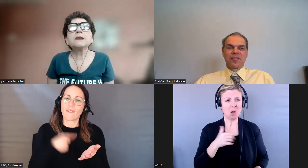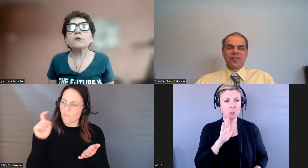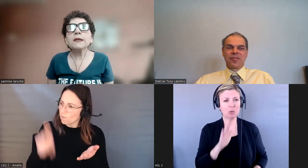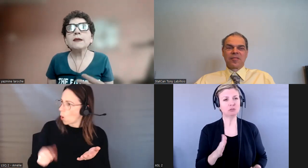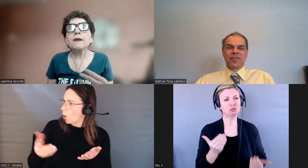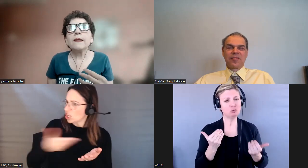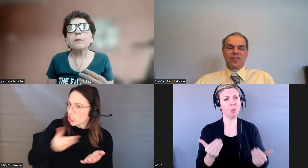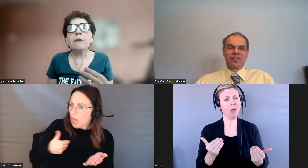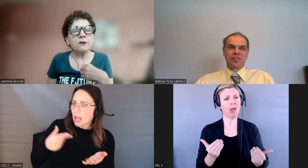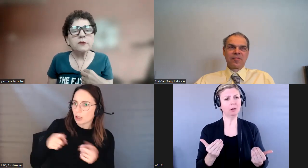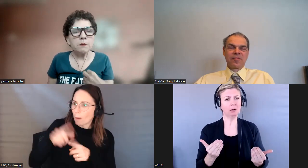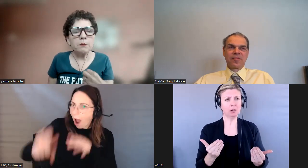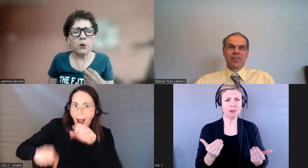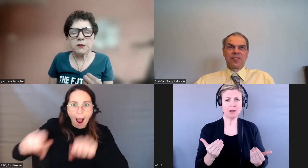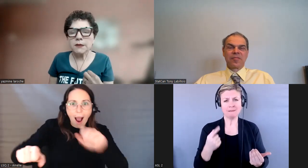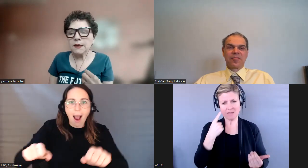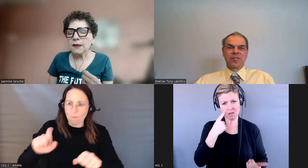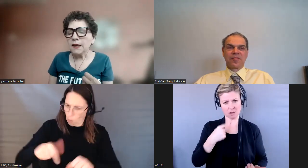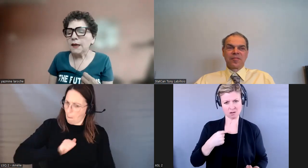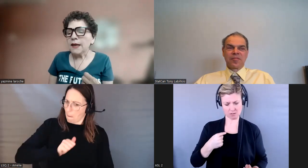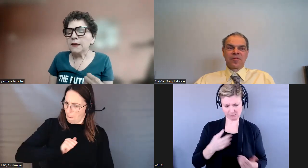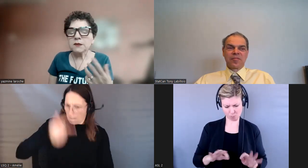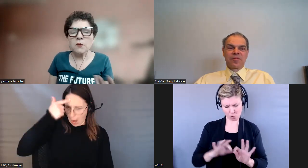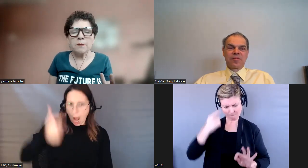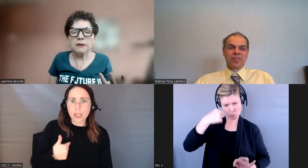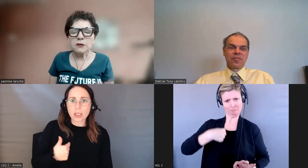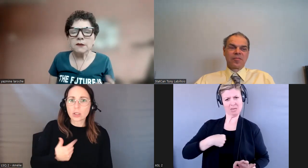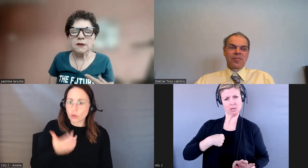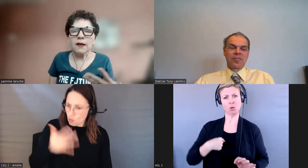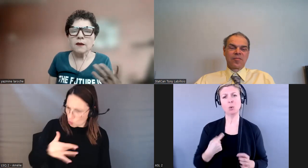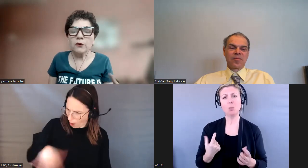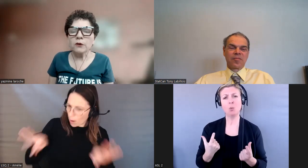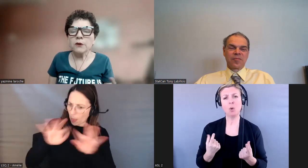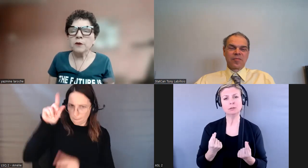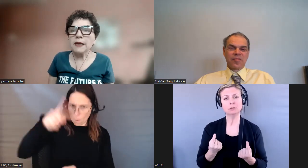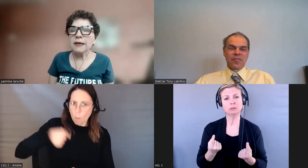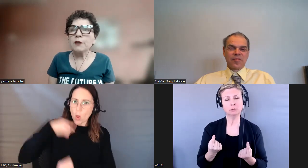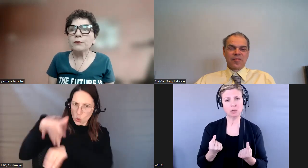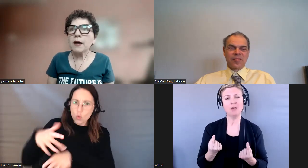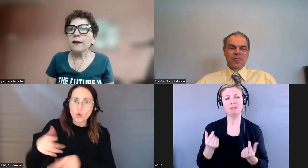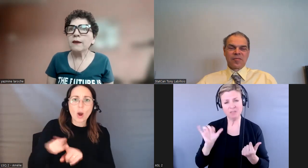that really mattered to me personally and as Tony mentioned uh earlier in my life I